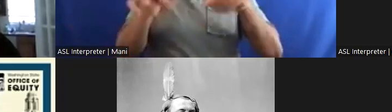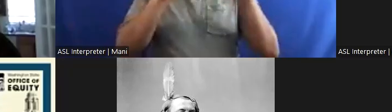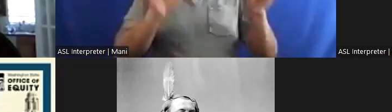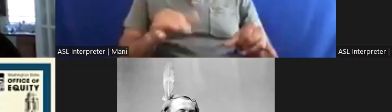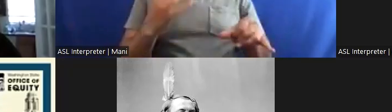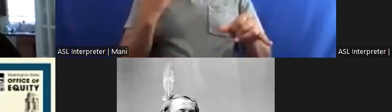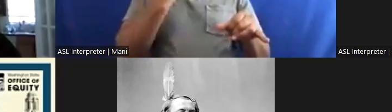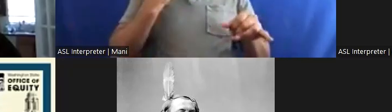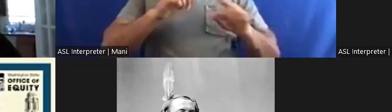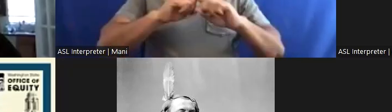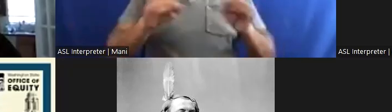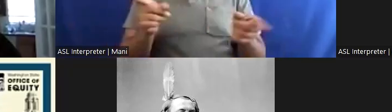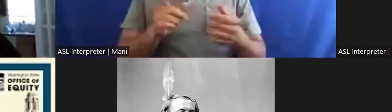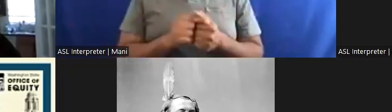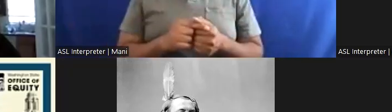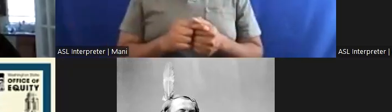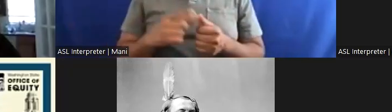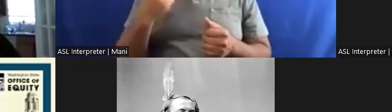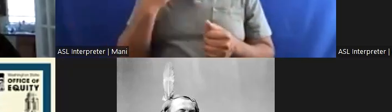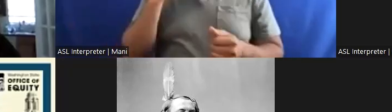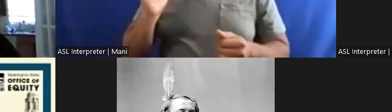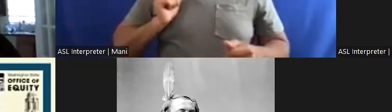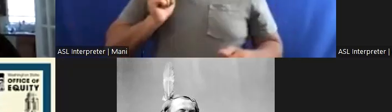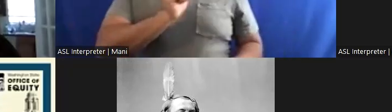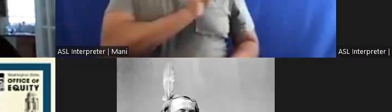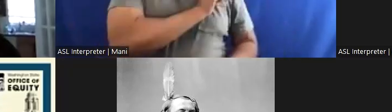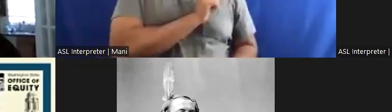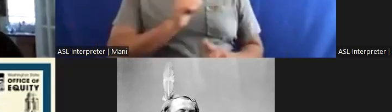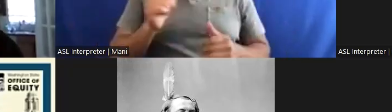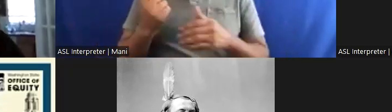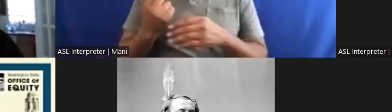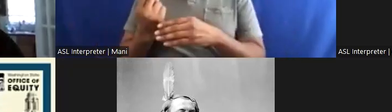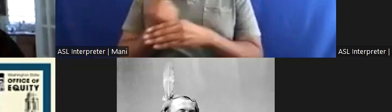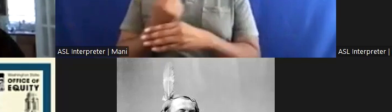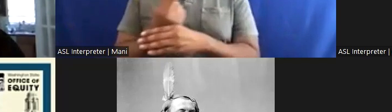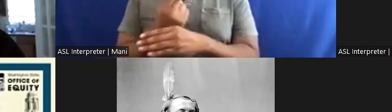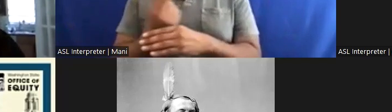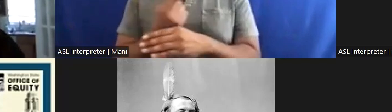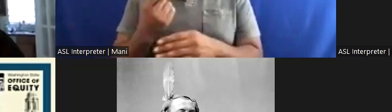But for us specifically, we use all of our data is